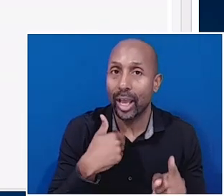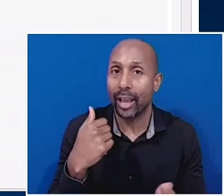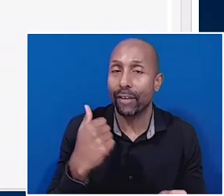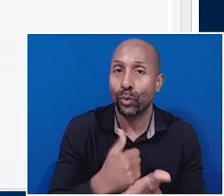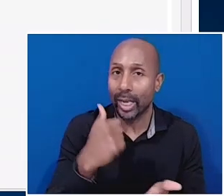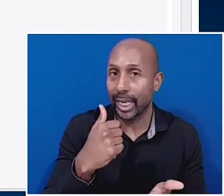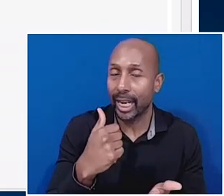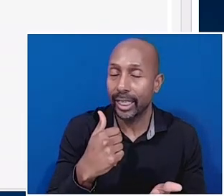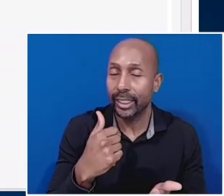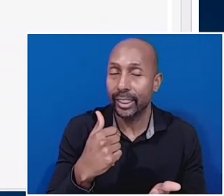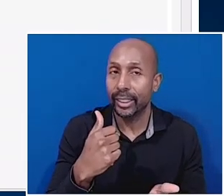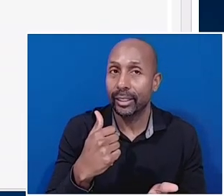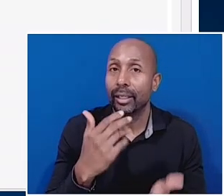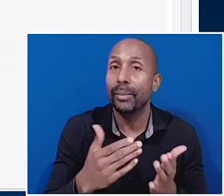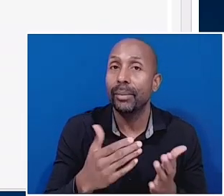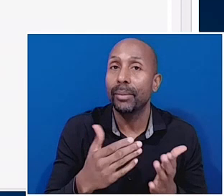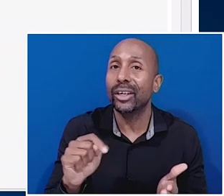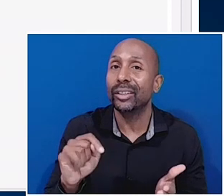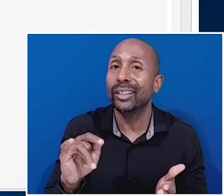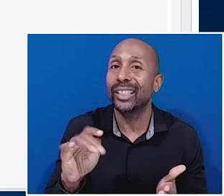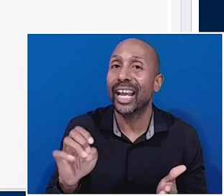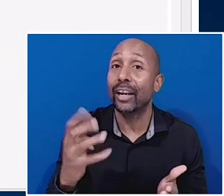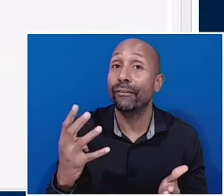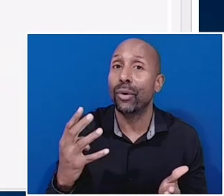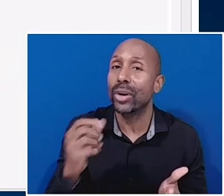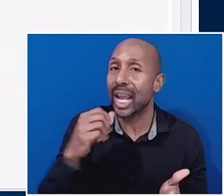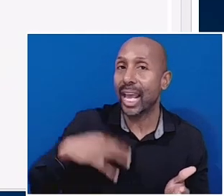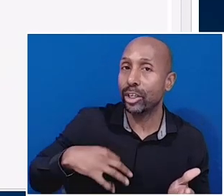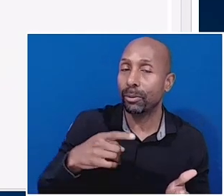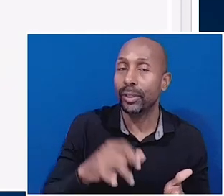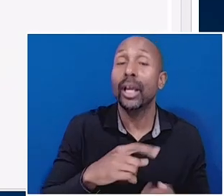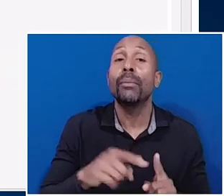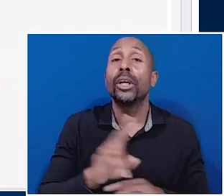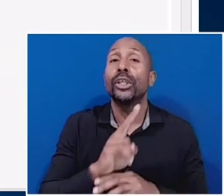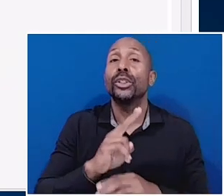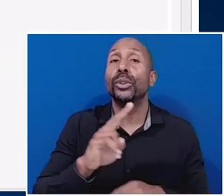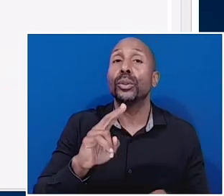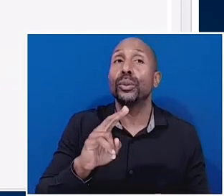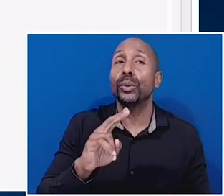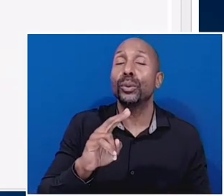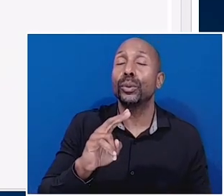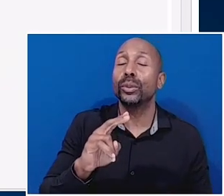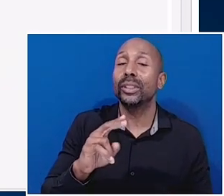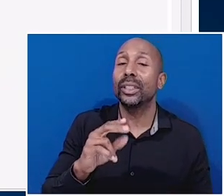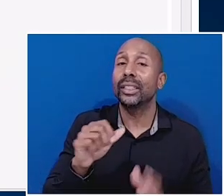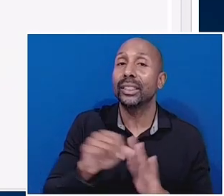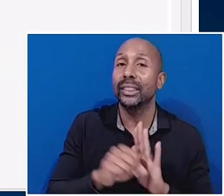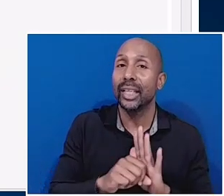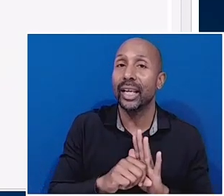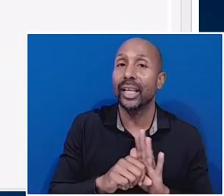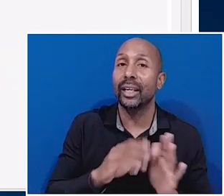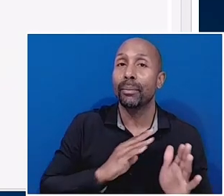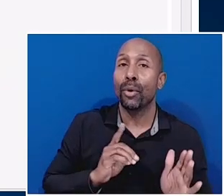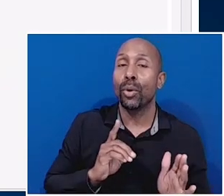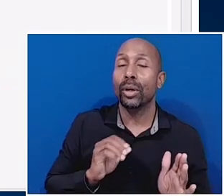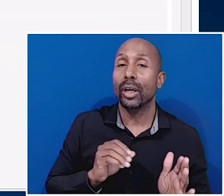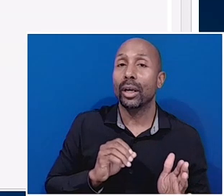Title IV eligible, but they only use the state Board of Nursing's approval that gain access to those other grant funds.